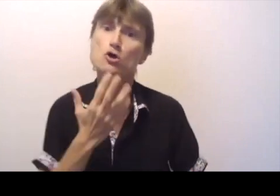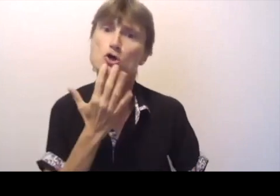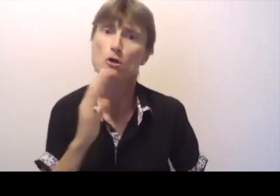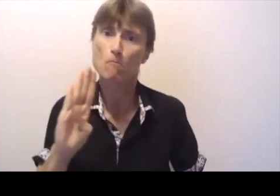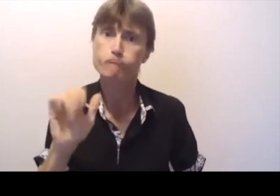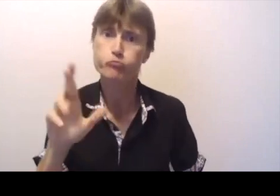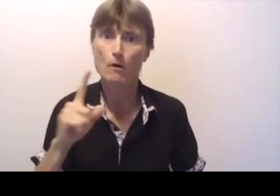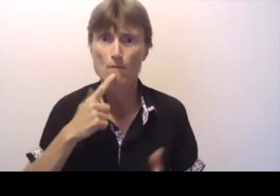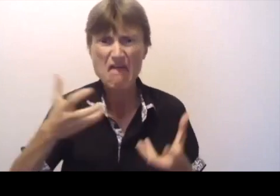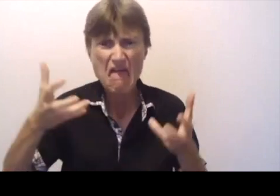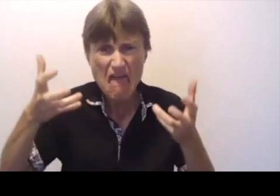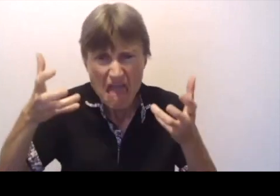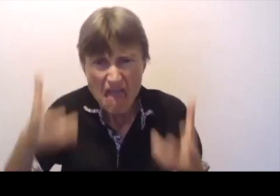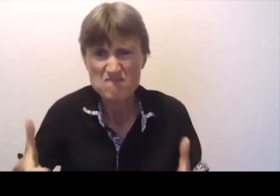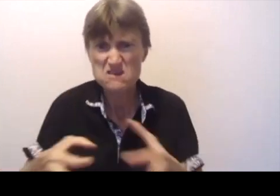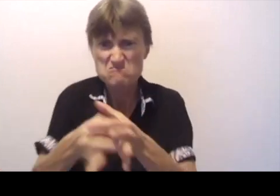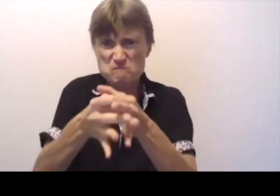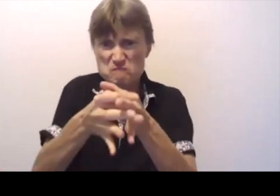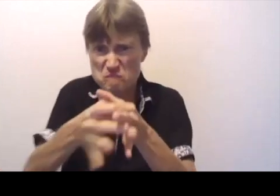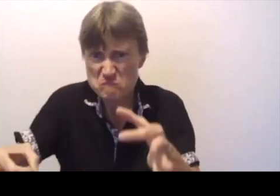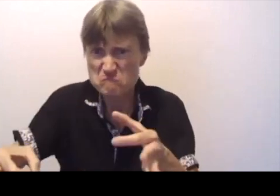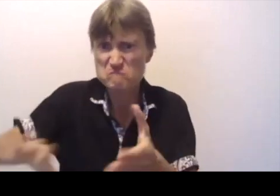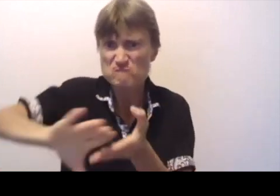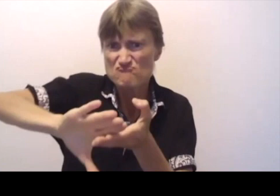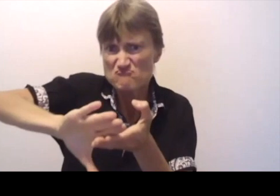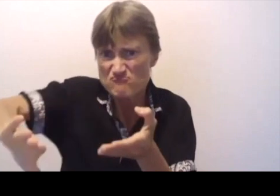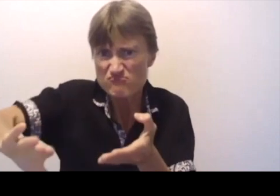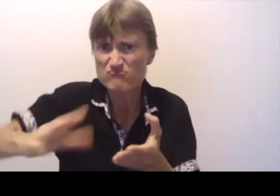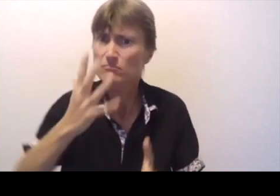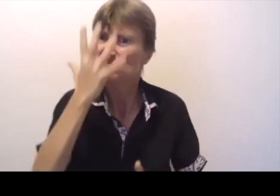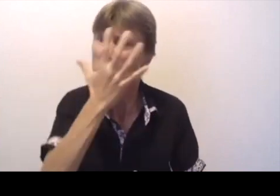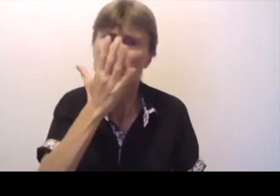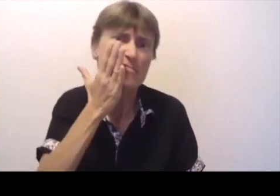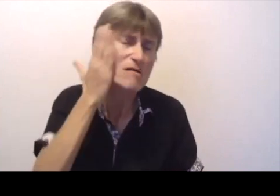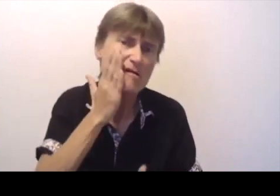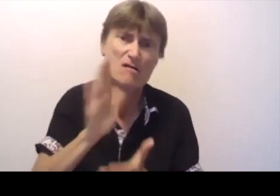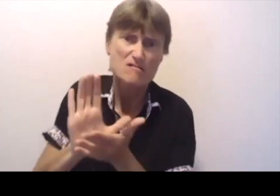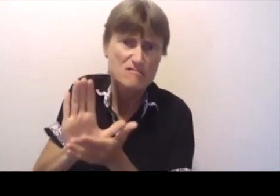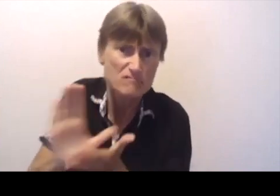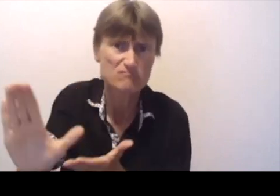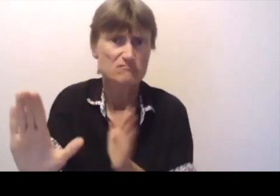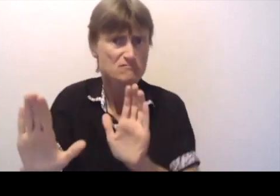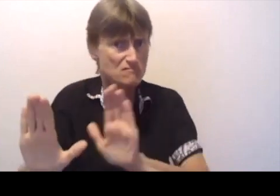and it was this that really this sort of lived experience that has been a driver for me in breaking down